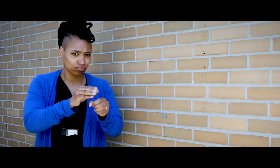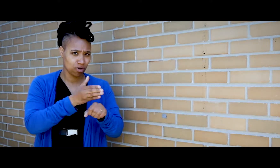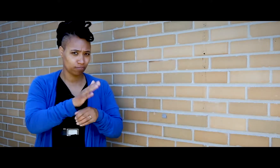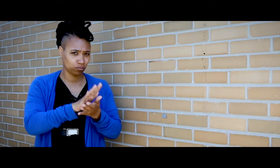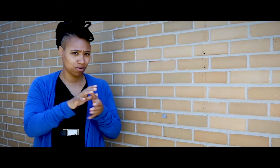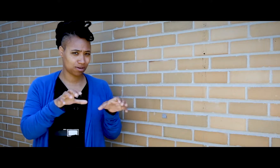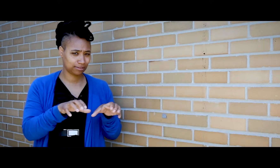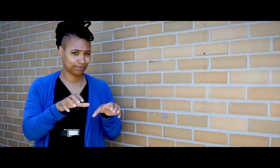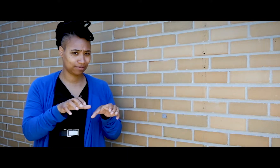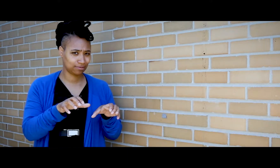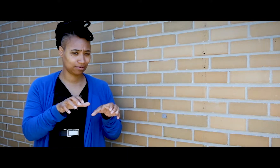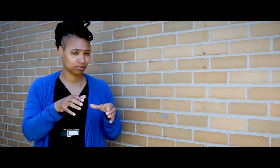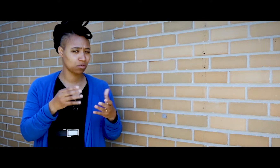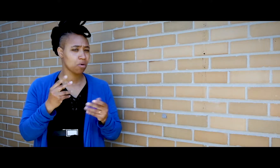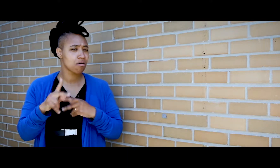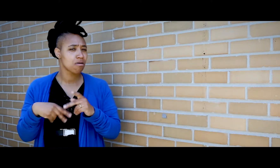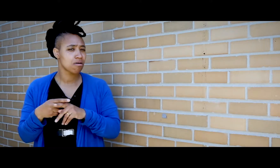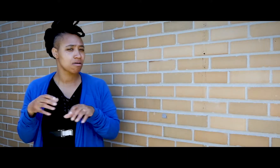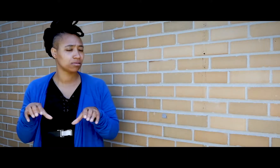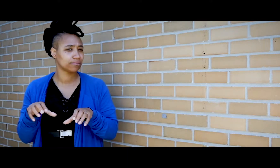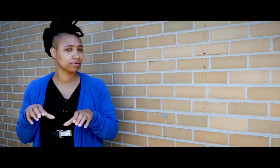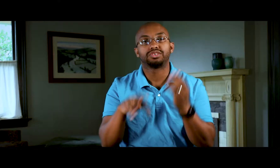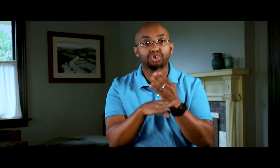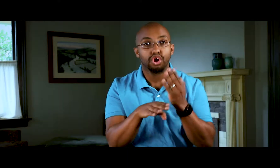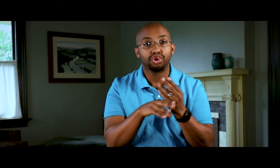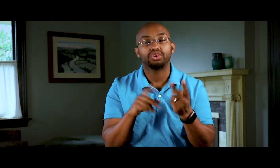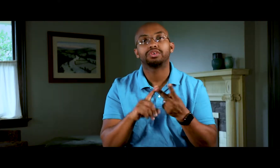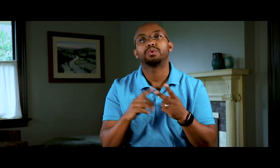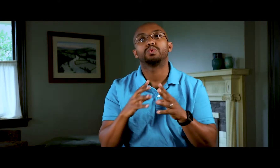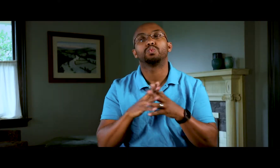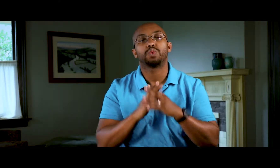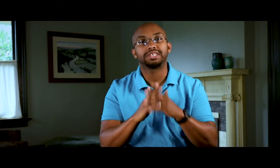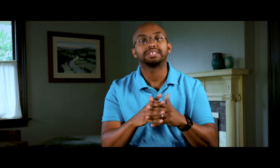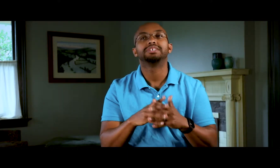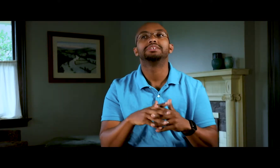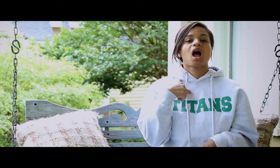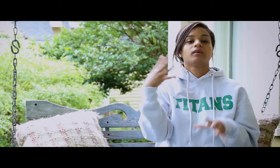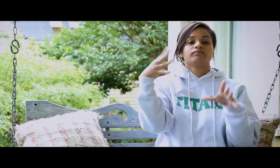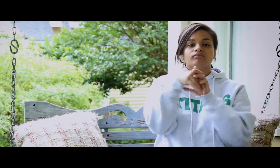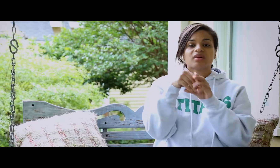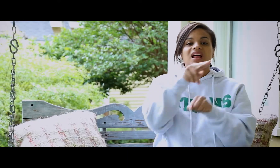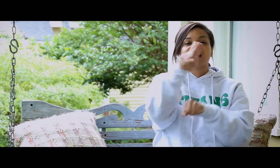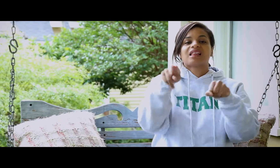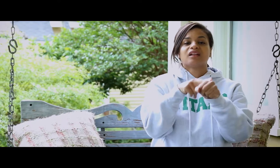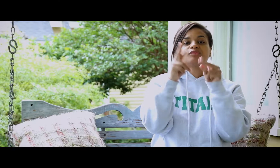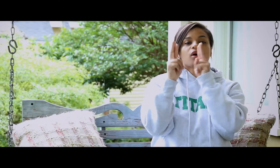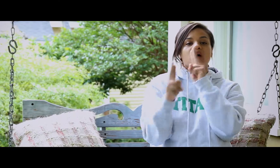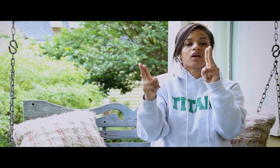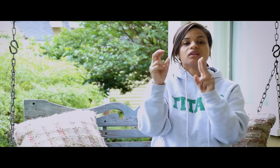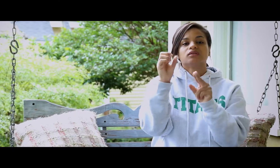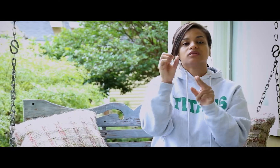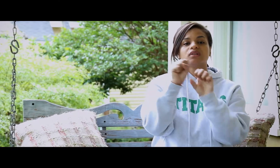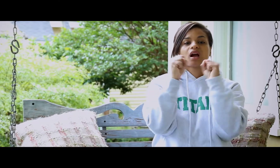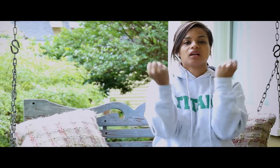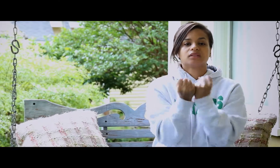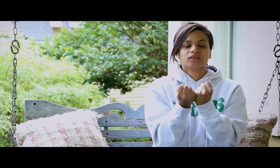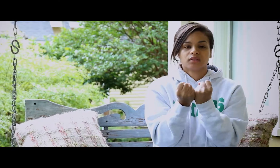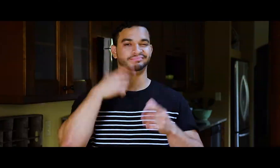involved in after-school activities, and what kind? I played soccer and I wrestled. I was involved in National Honor Society.